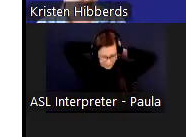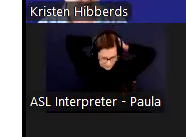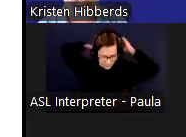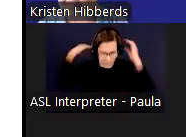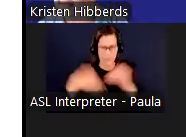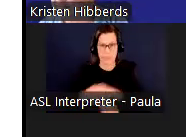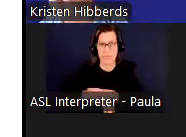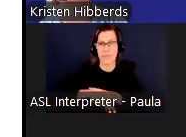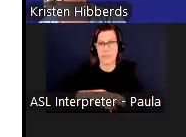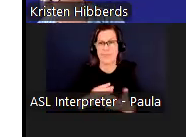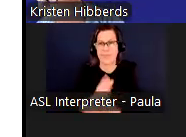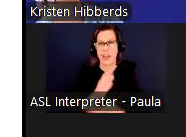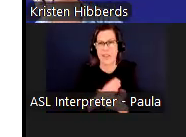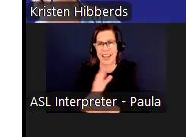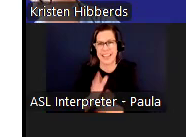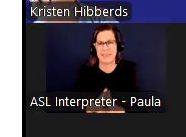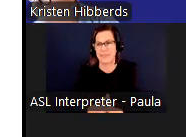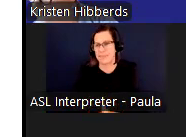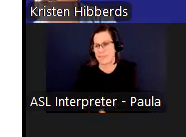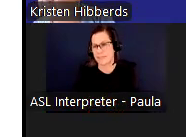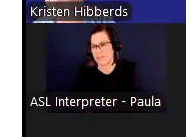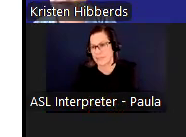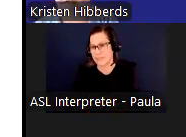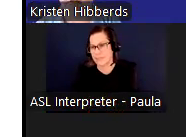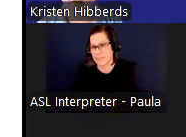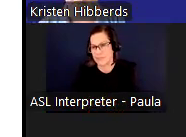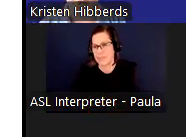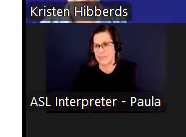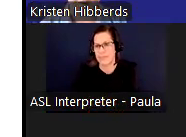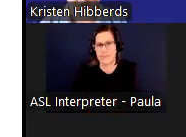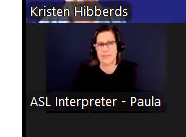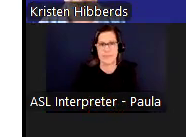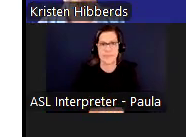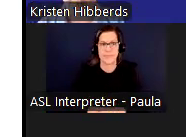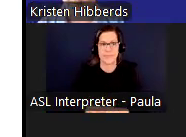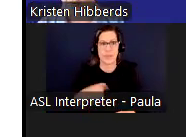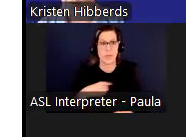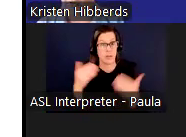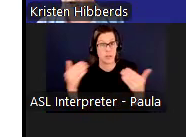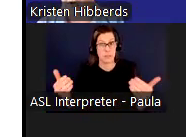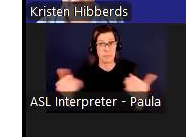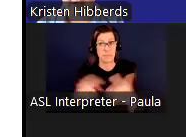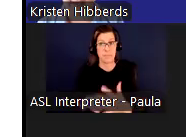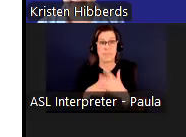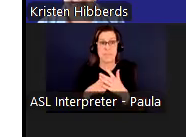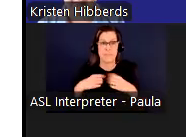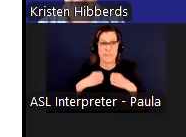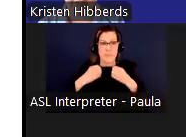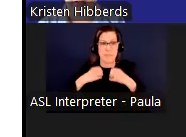All right, we will move on to our next section.